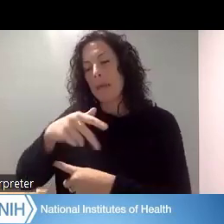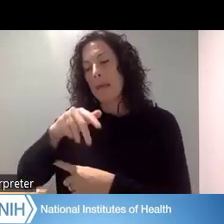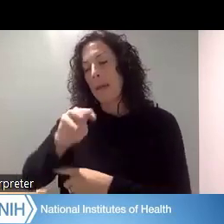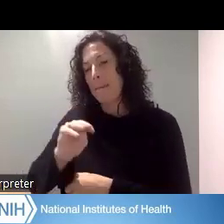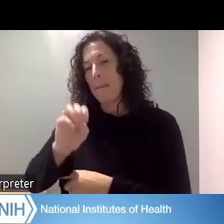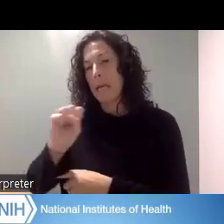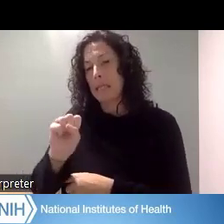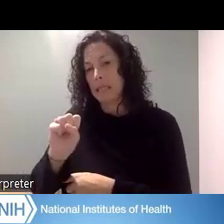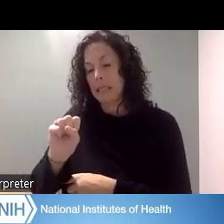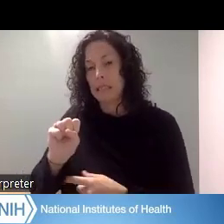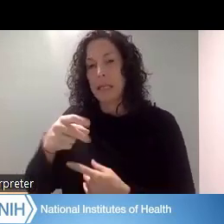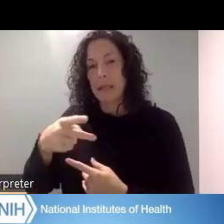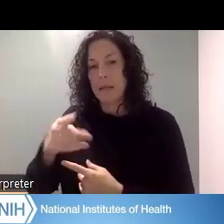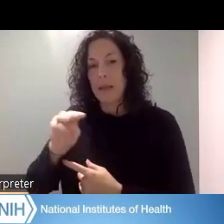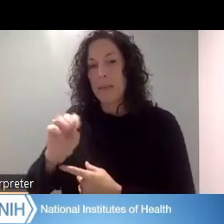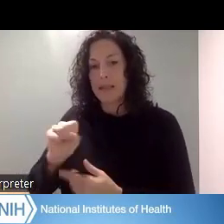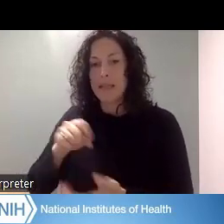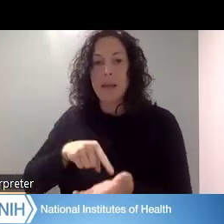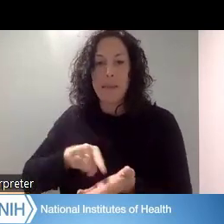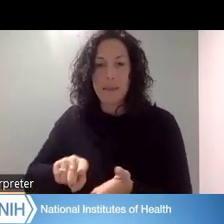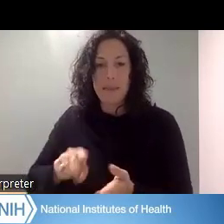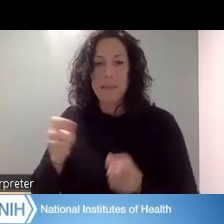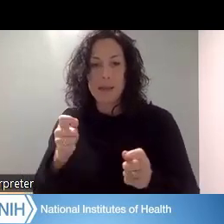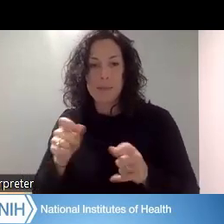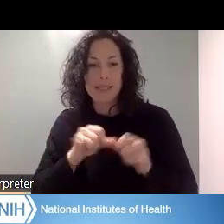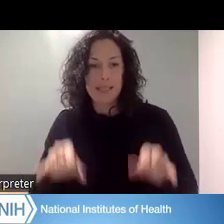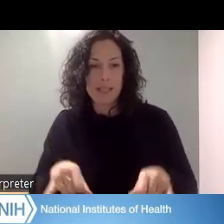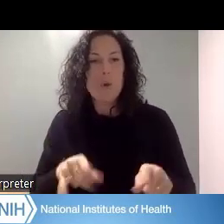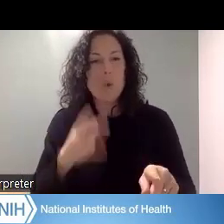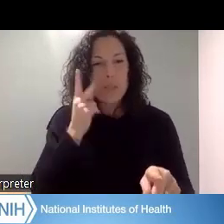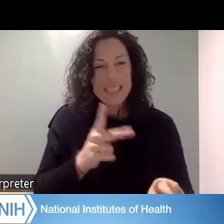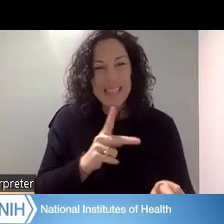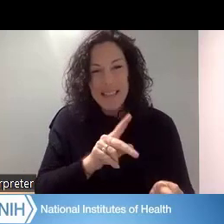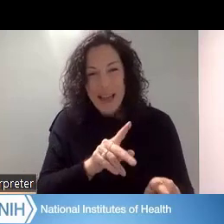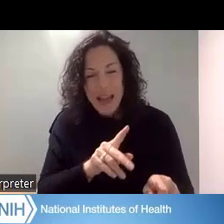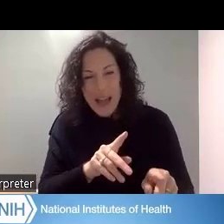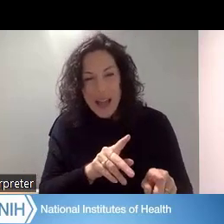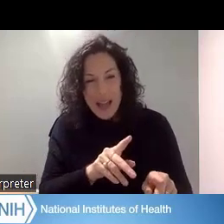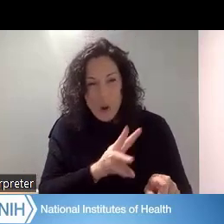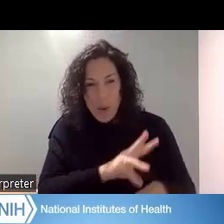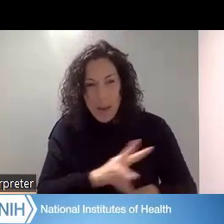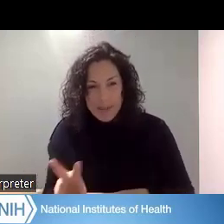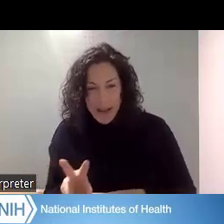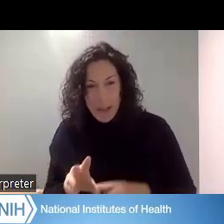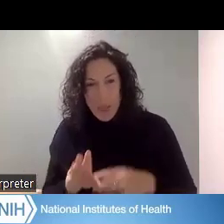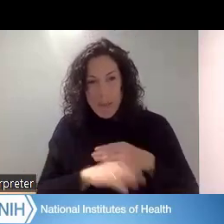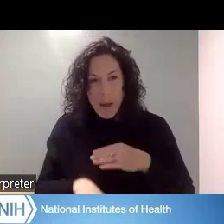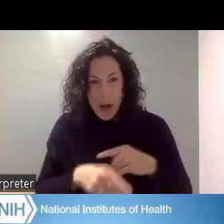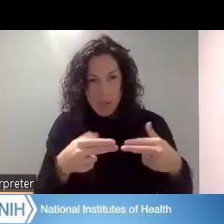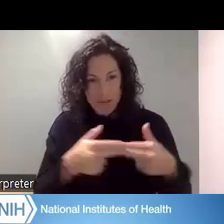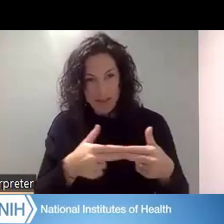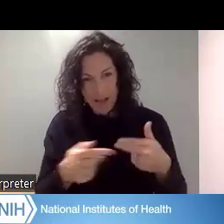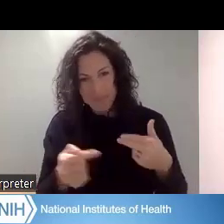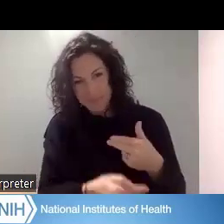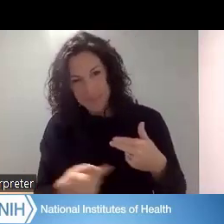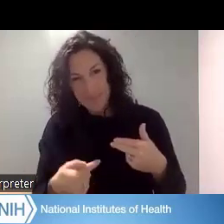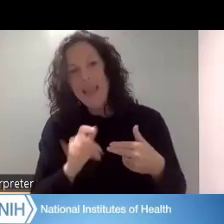and the URL at the bottom is how an FFR can be submitted, and the PMS link will take you directly